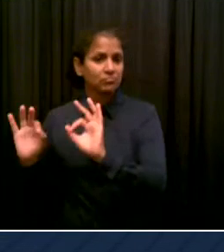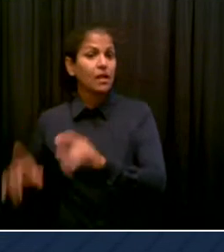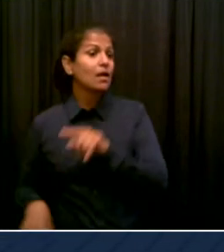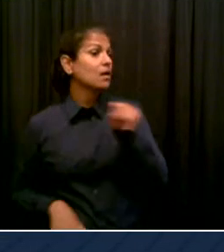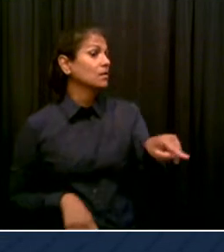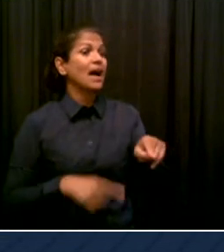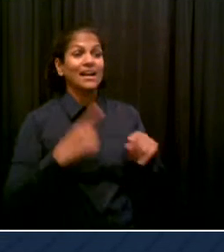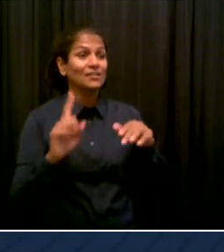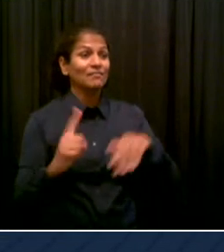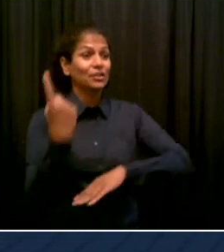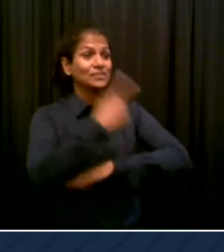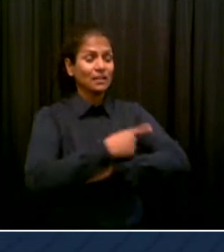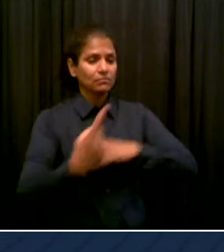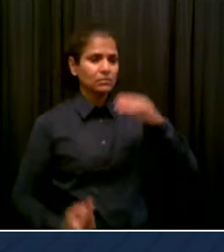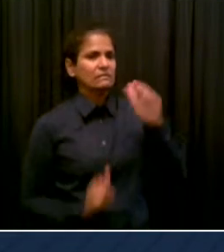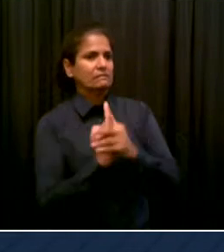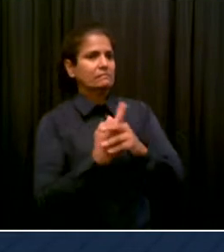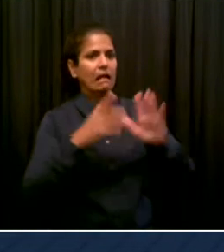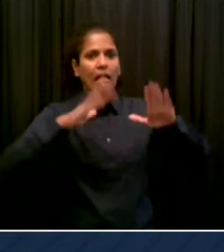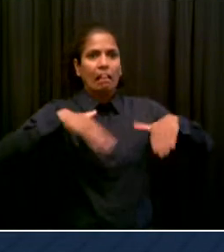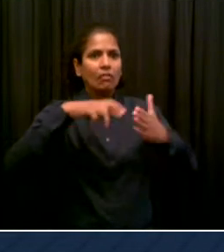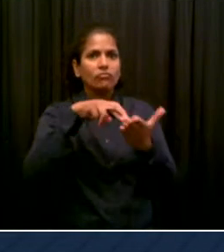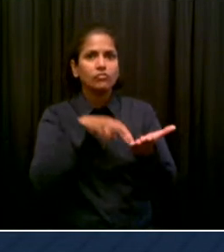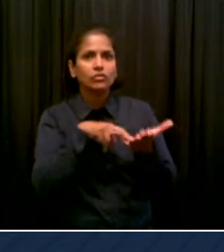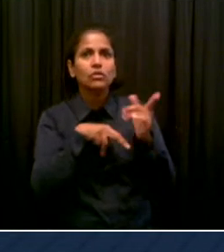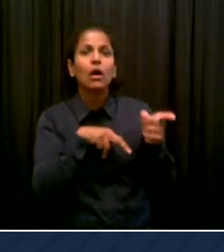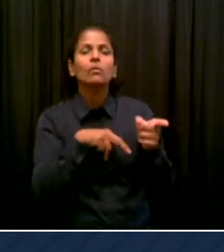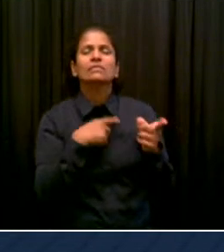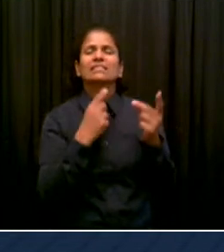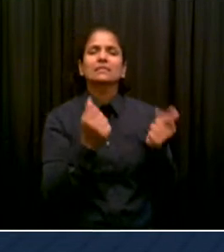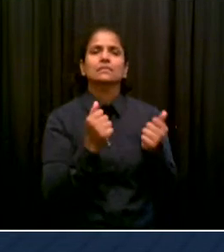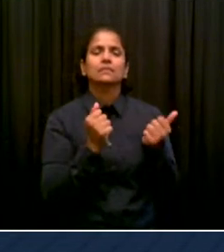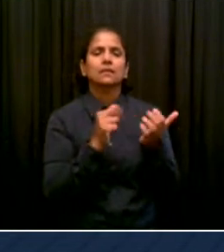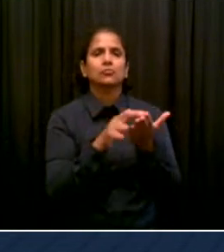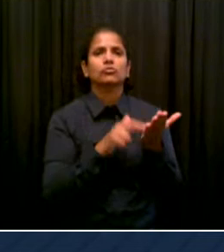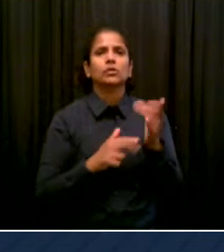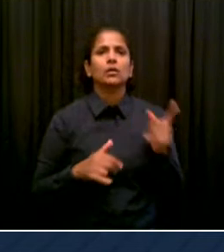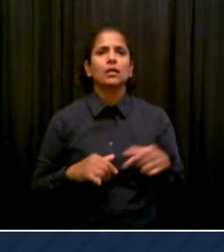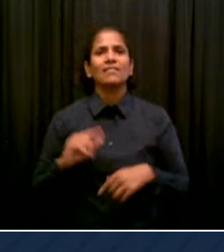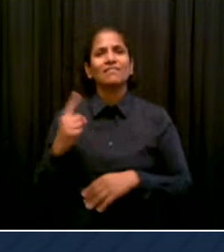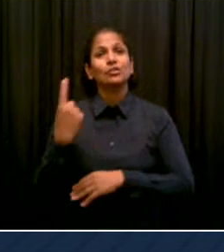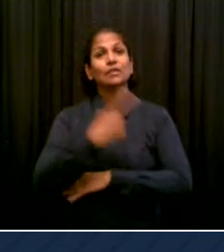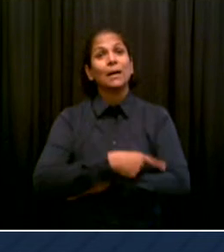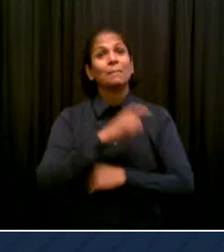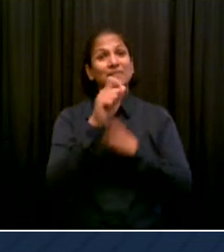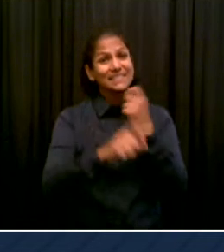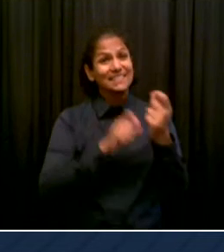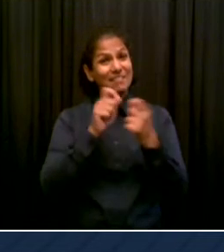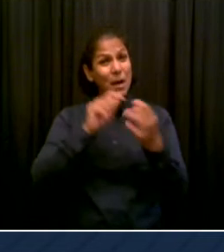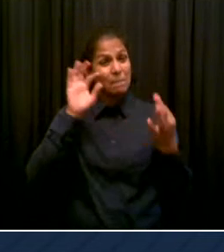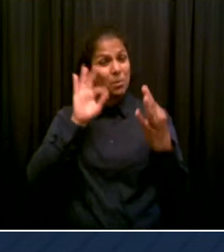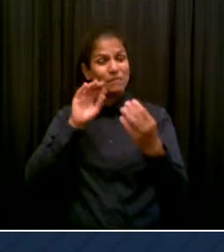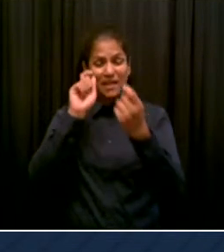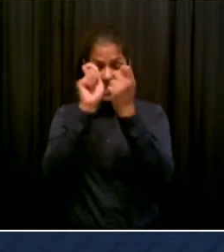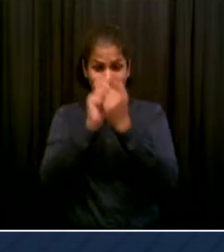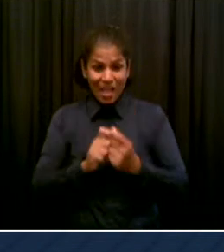WE GET TO THE POINT WHERE WE HAVE FULL ATTENDANCE TAKING ACROSS OUR SYSTEM, WE WILL